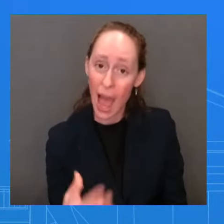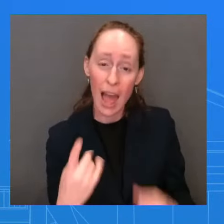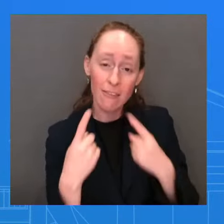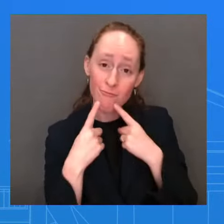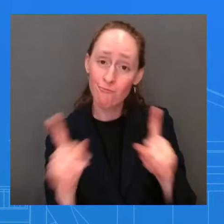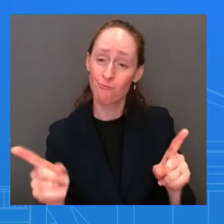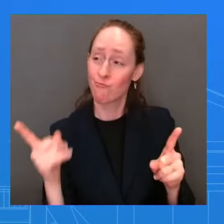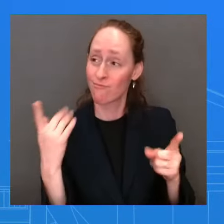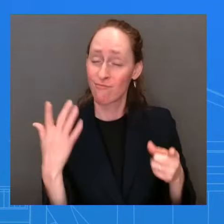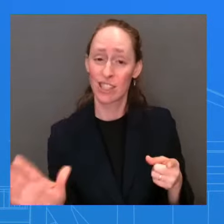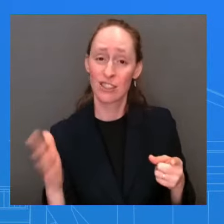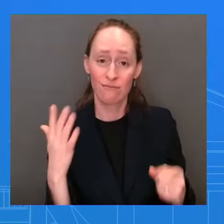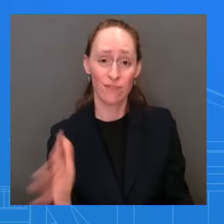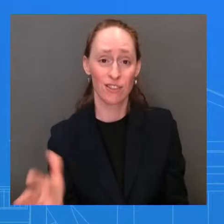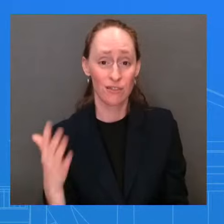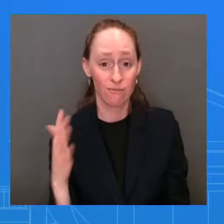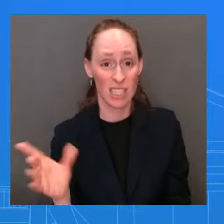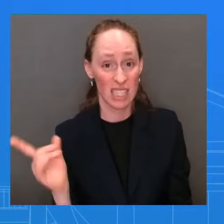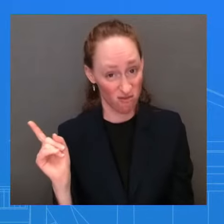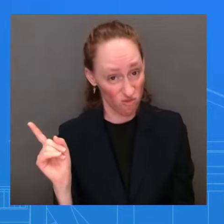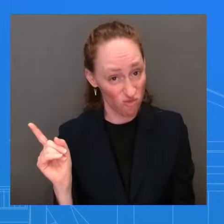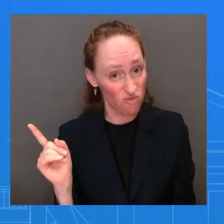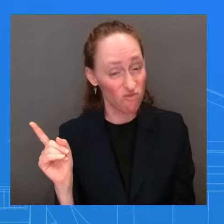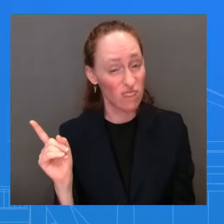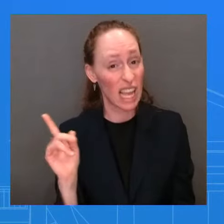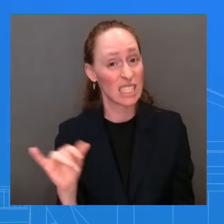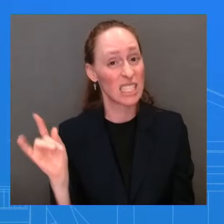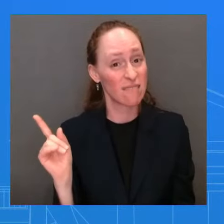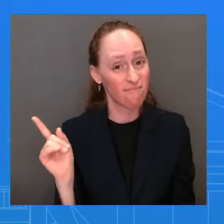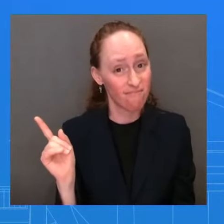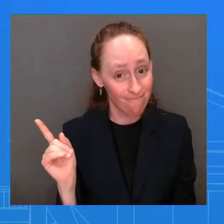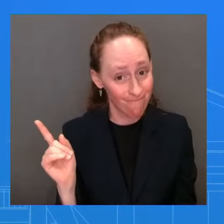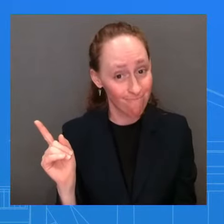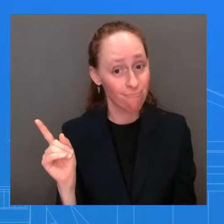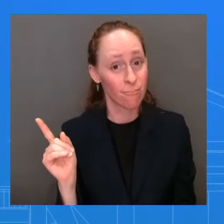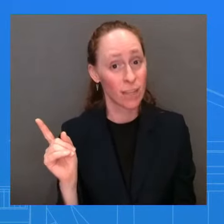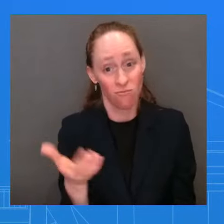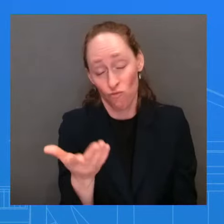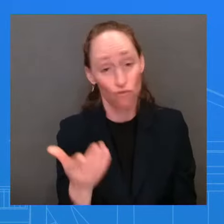and that, you know -- you know, Republicans in Congress have not.